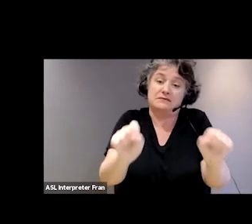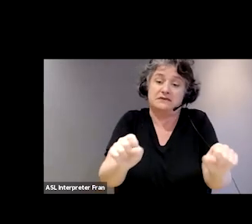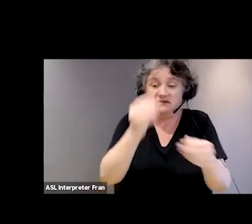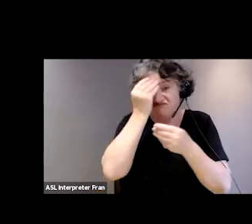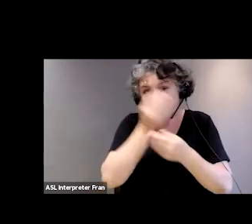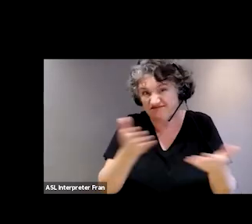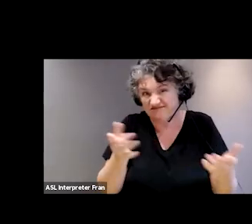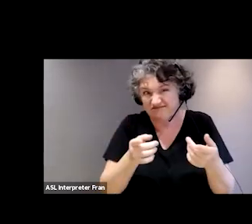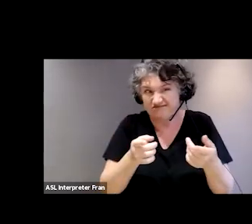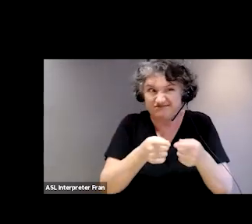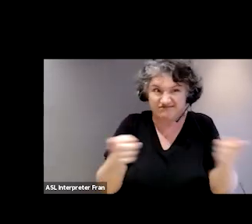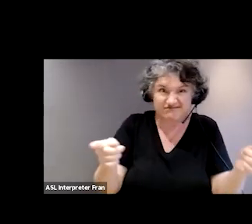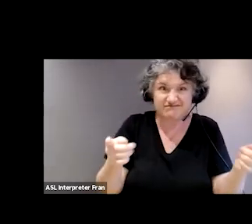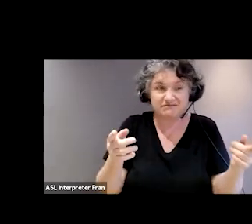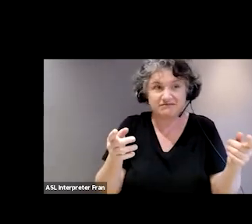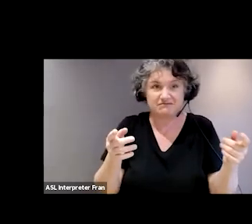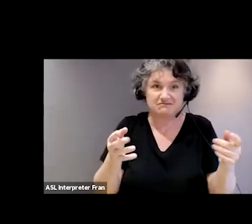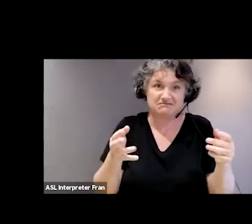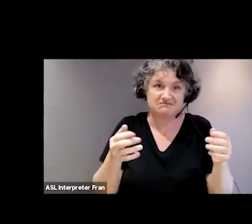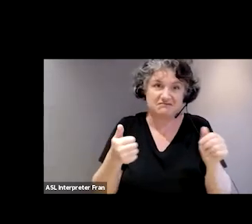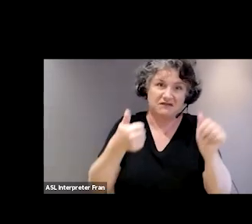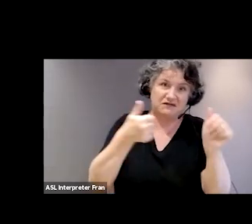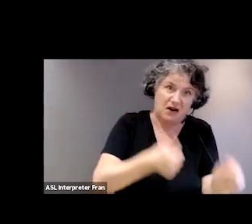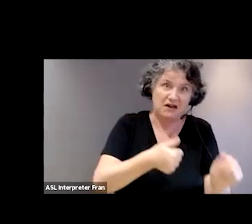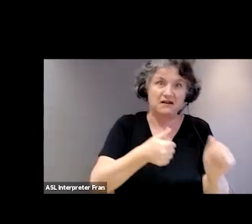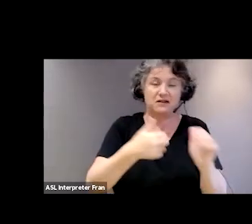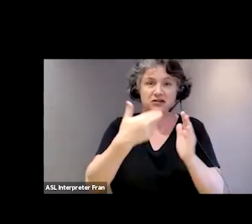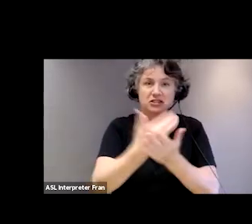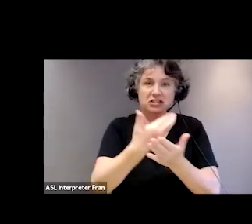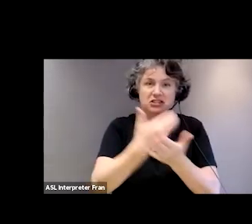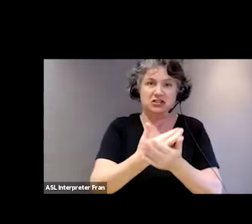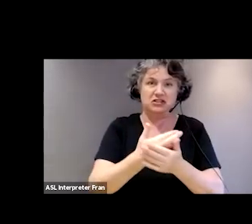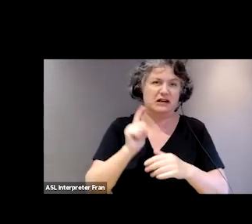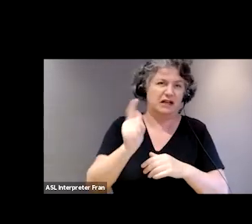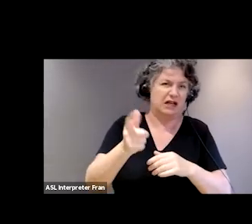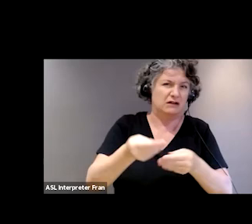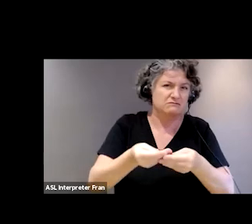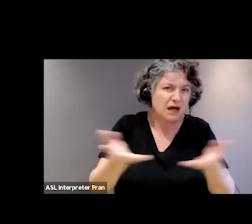hair, a black mustache, and I am wearing a blue T-shirt. Just as Jennifer and